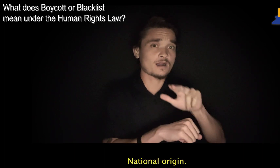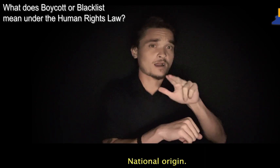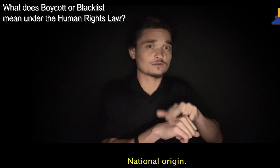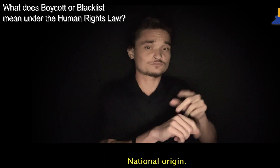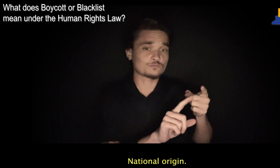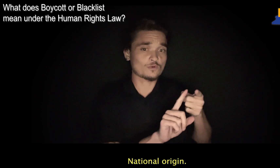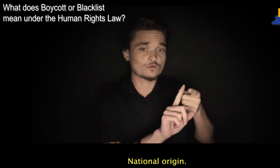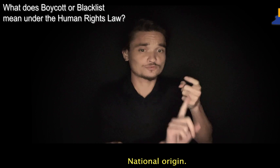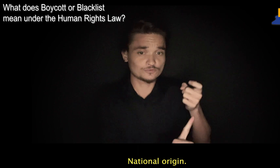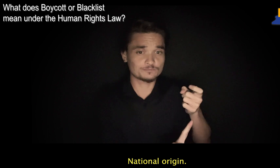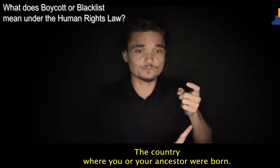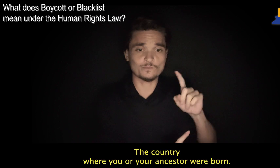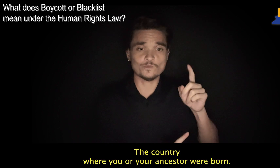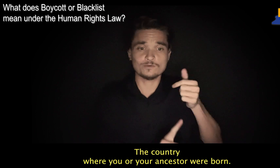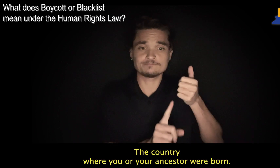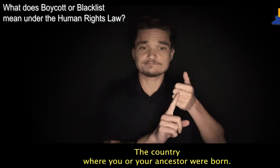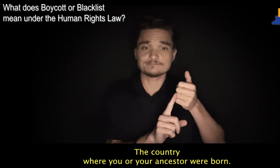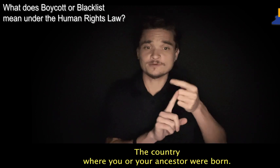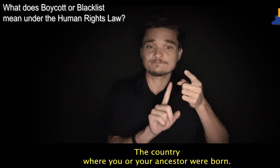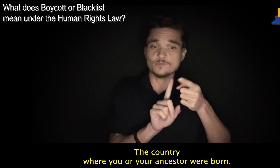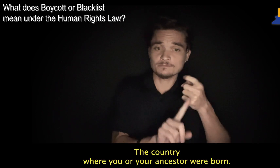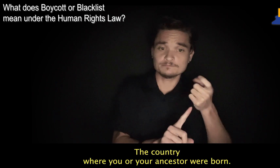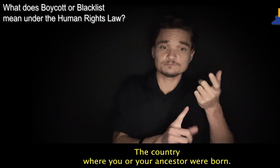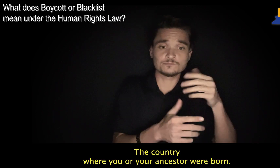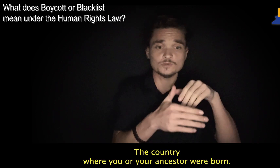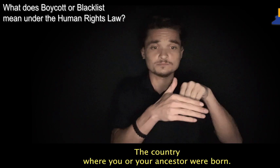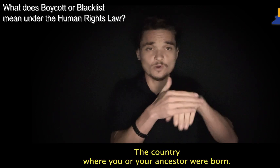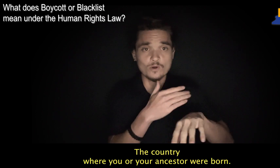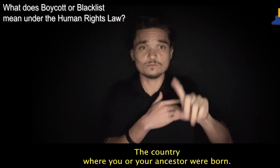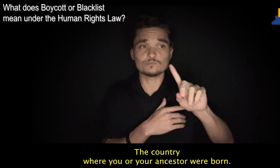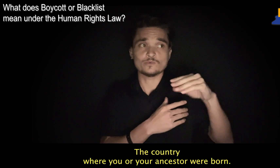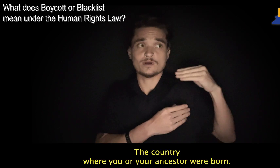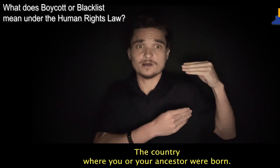National origin. The country where you or your ancestor were born.